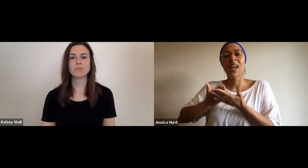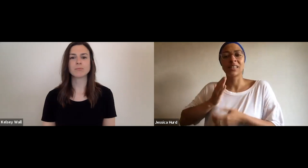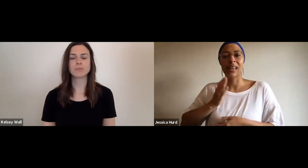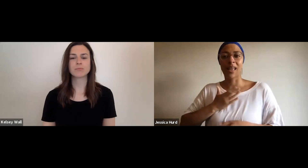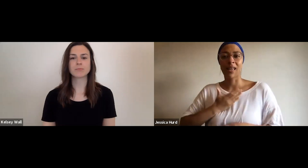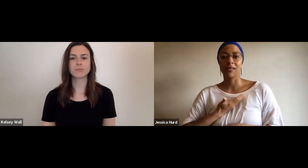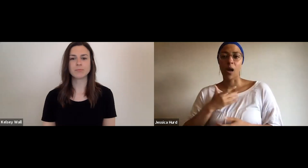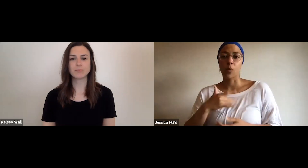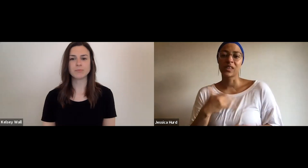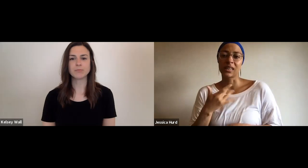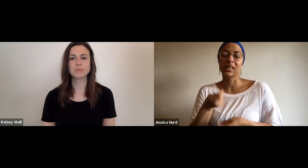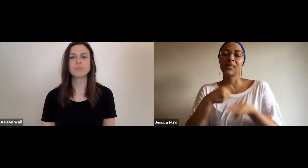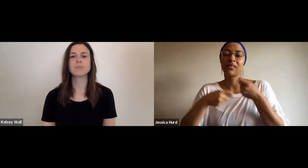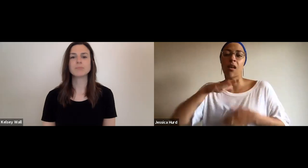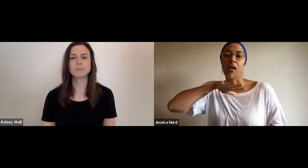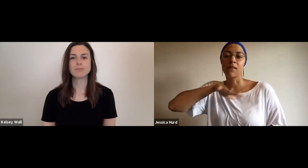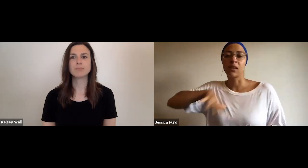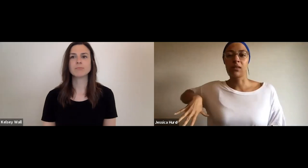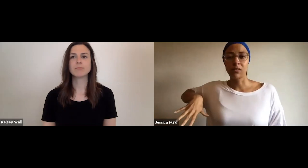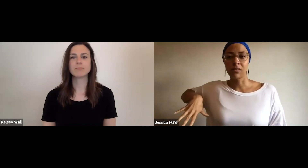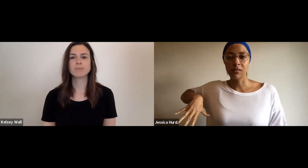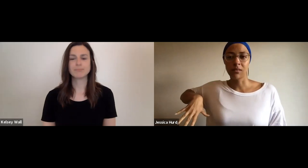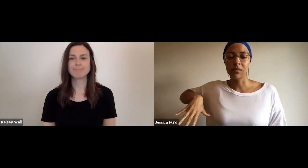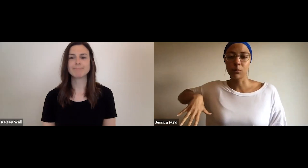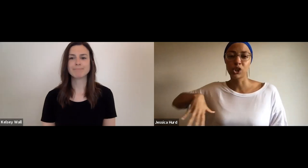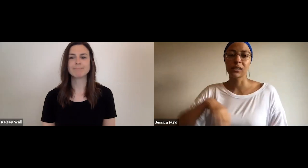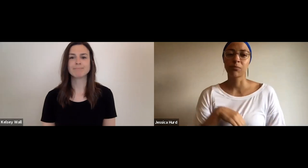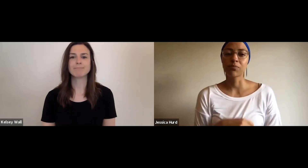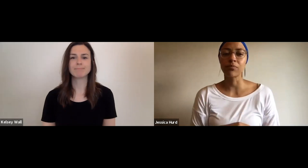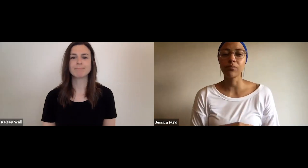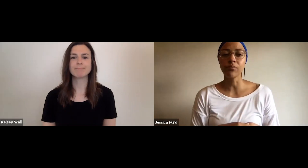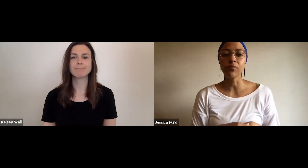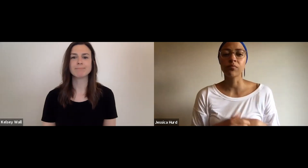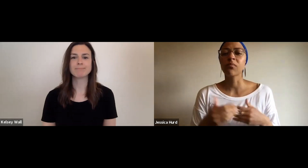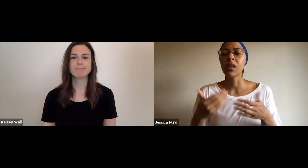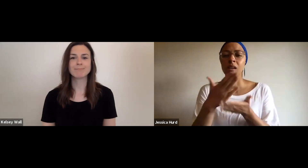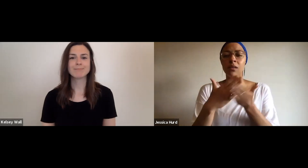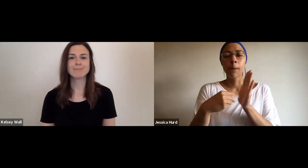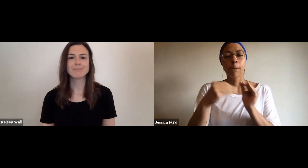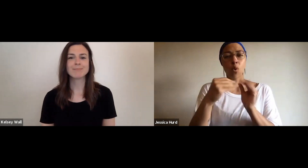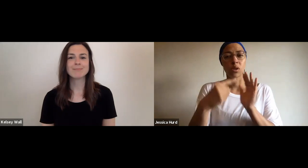and think of them in a positive way, and that's the feeling that we want. We don't want to suppress the negative feelings